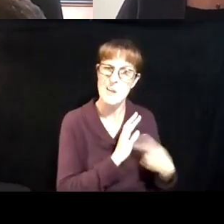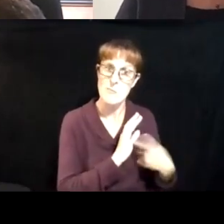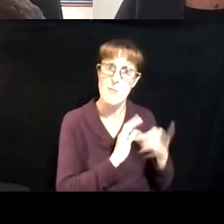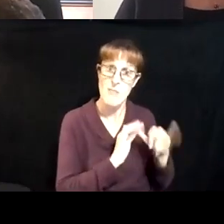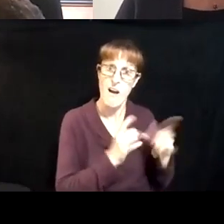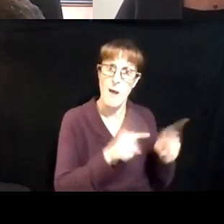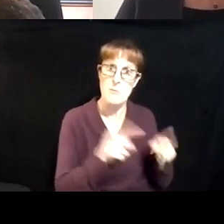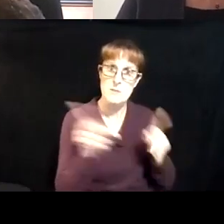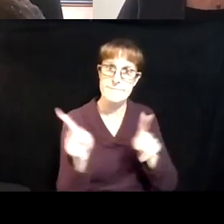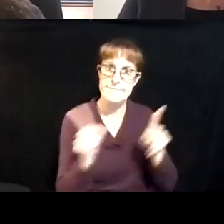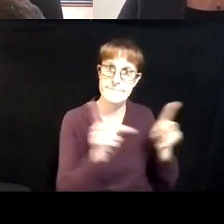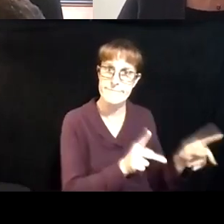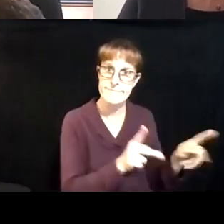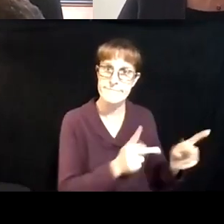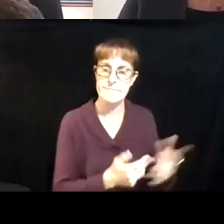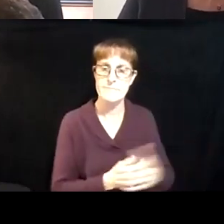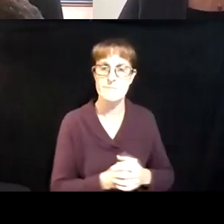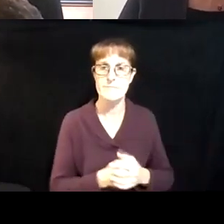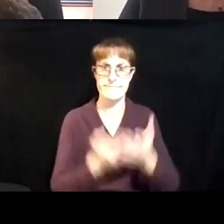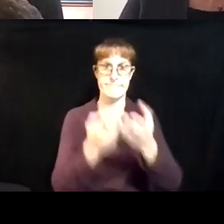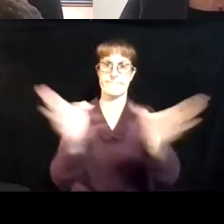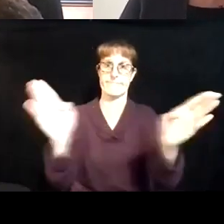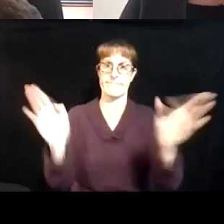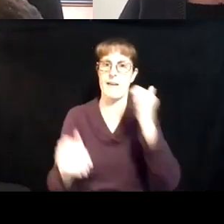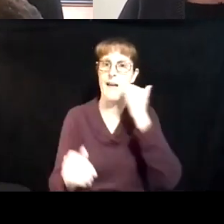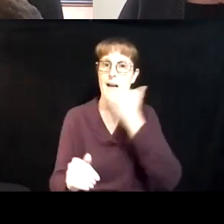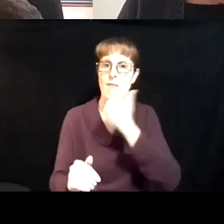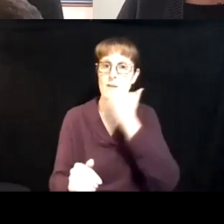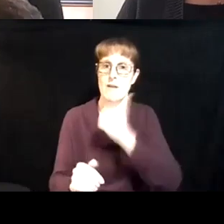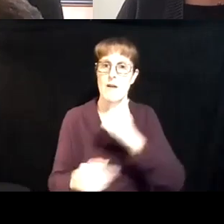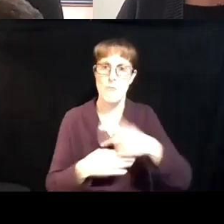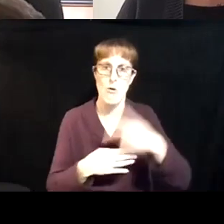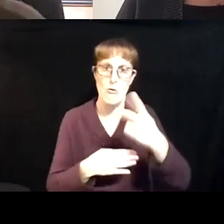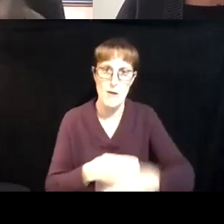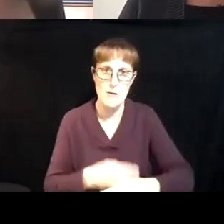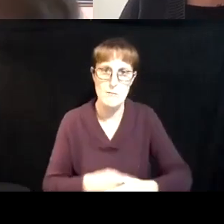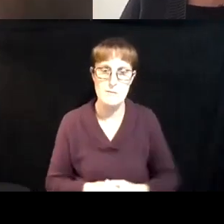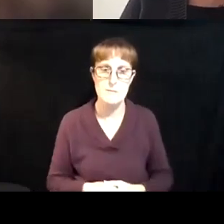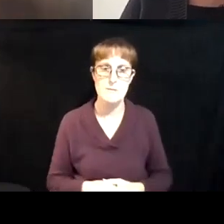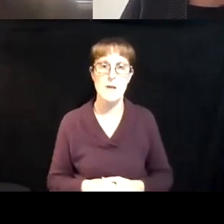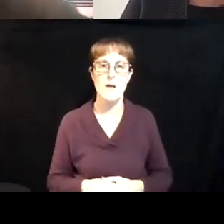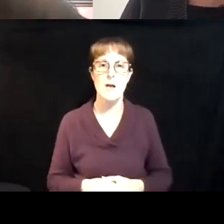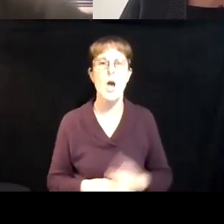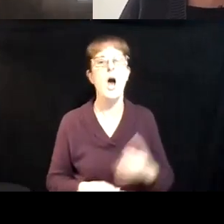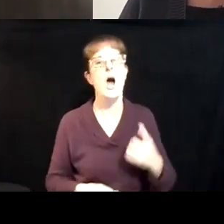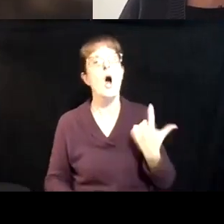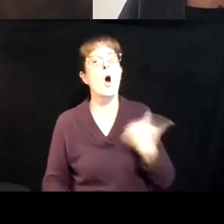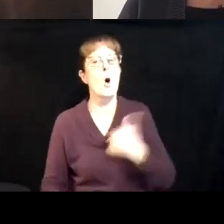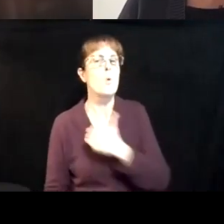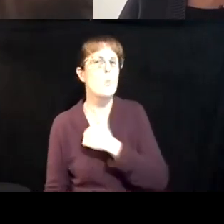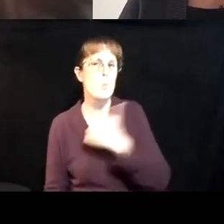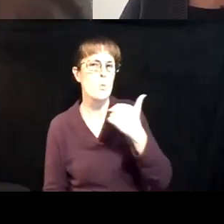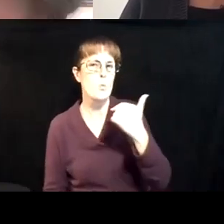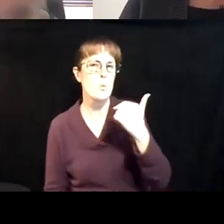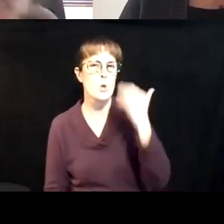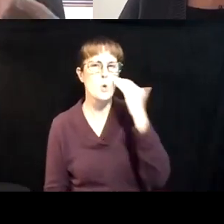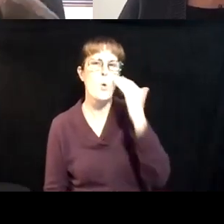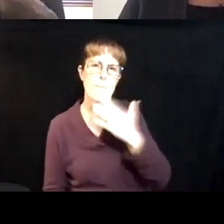everyday programs where we think we know better, what's good for people with disabilities,